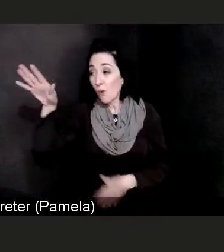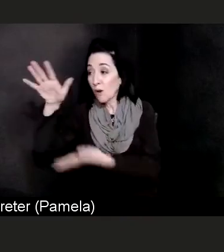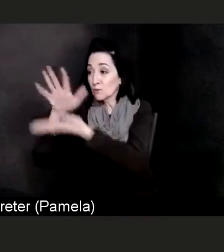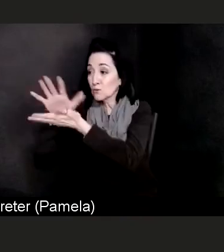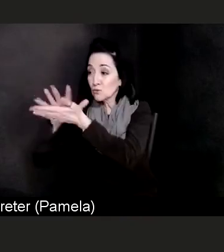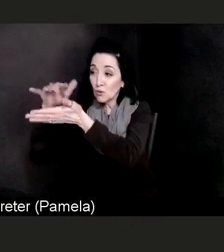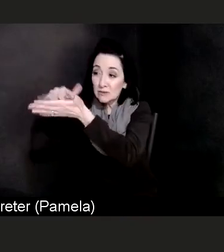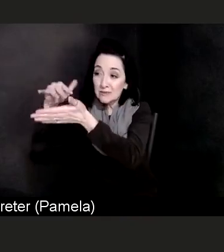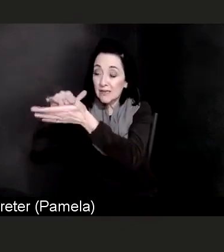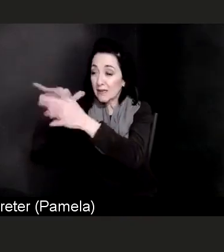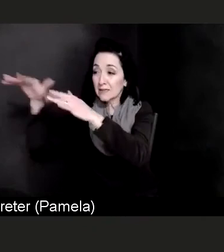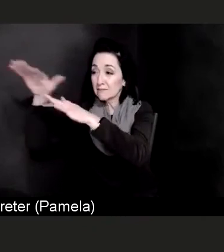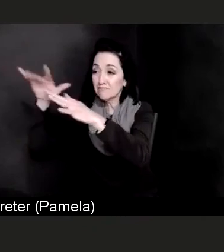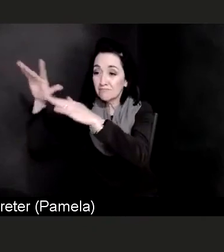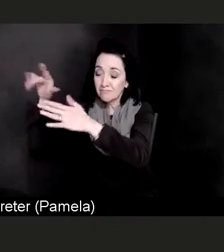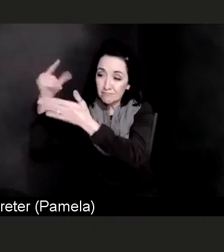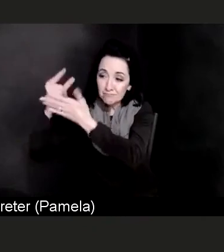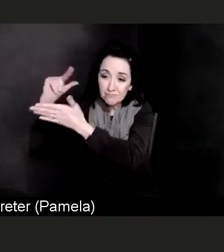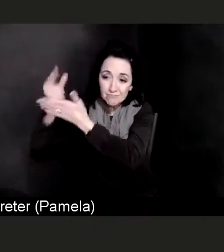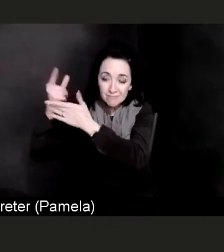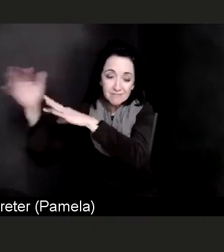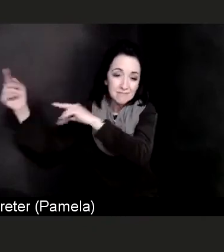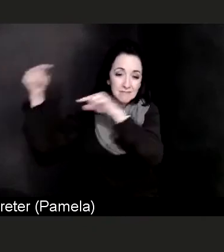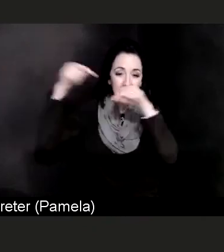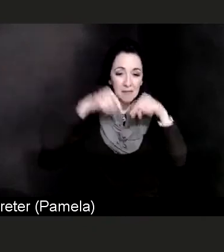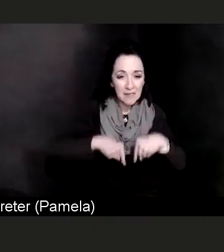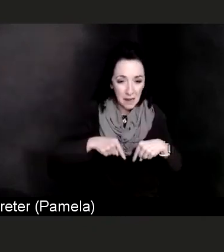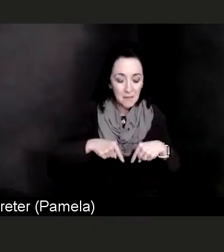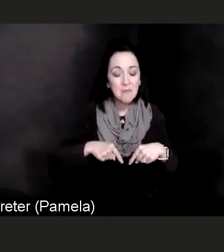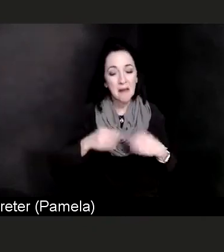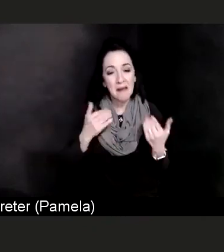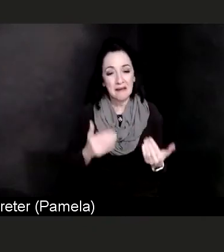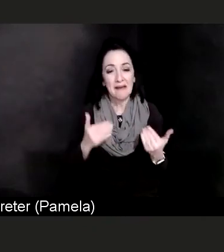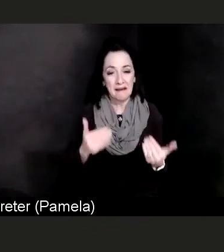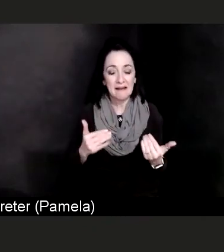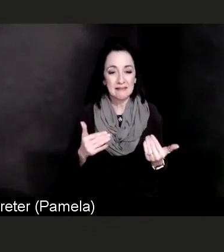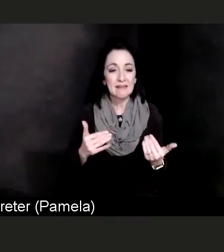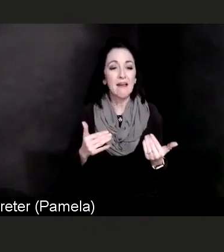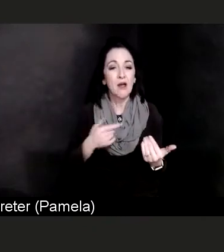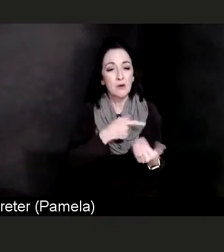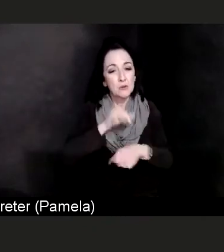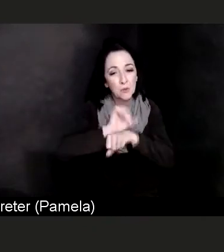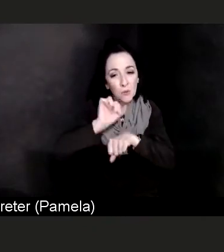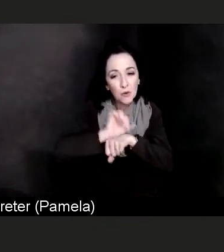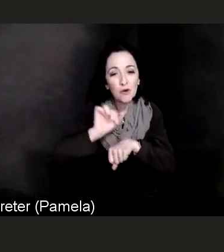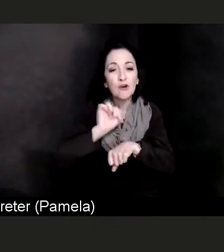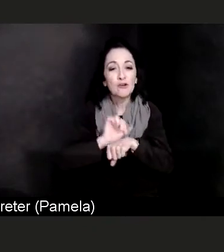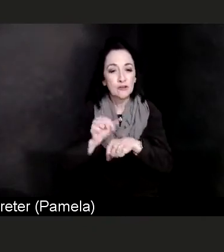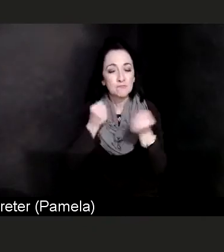and serve here in Sussex County, and you know those are all just absolutely beautiful things.